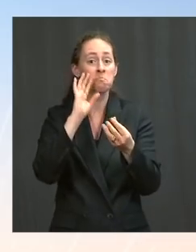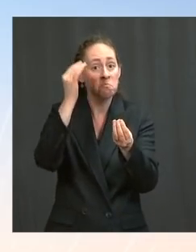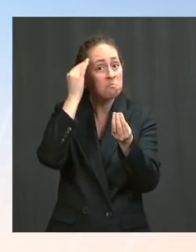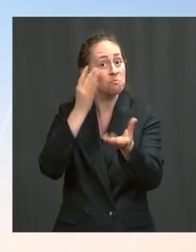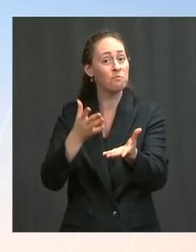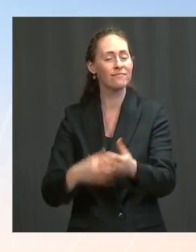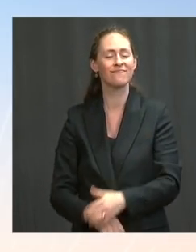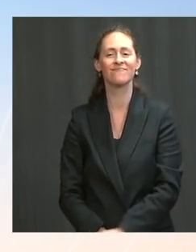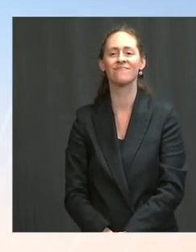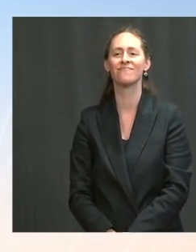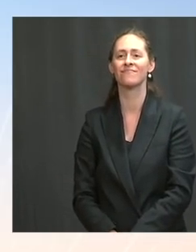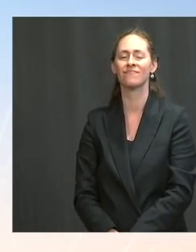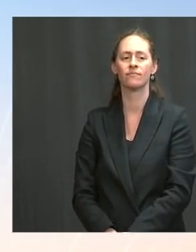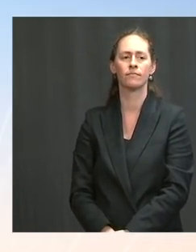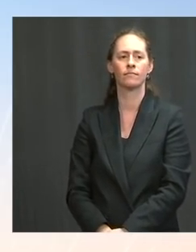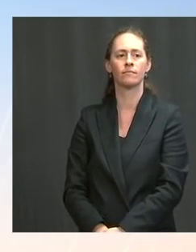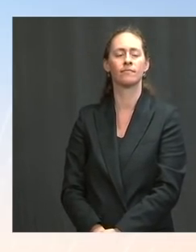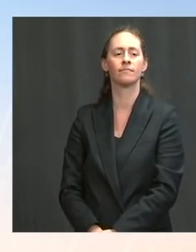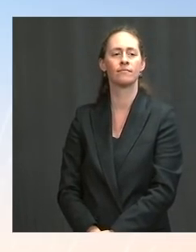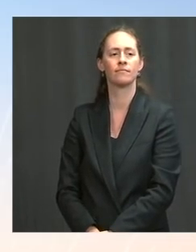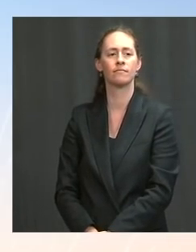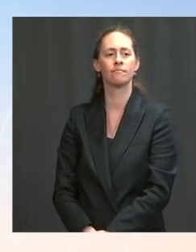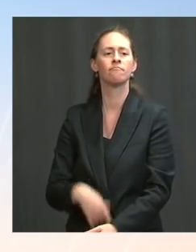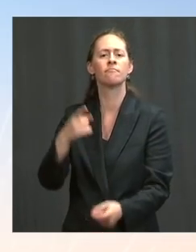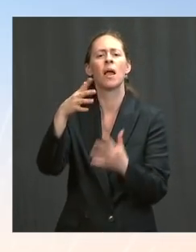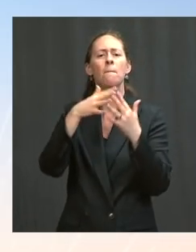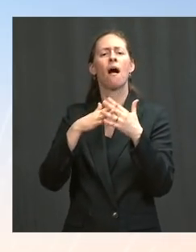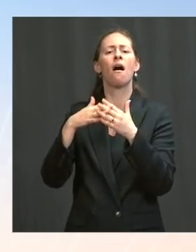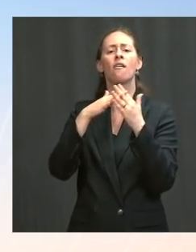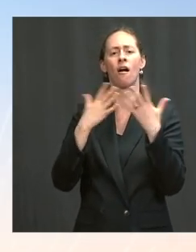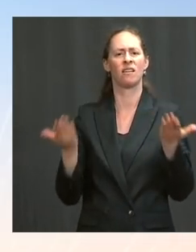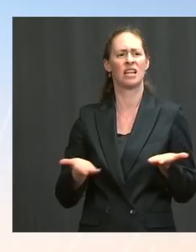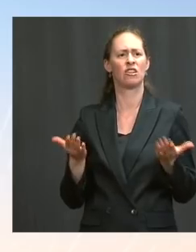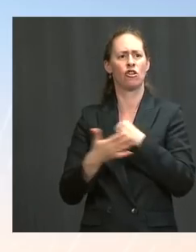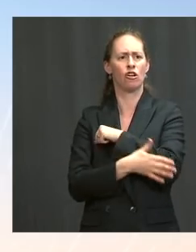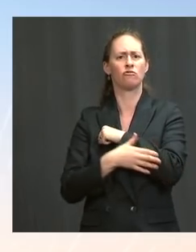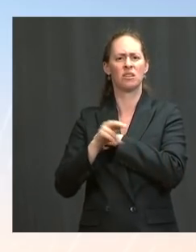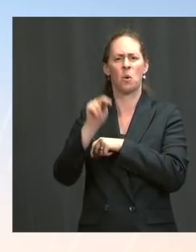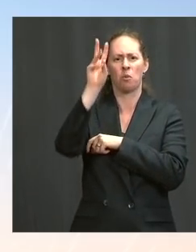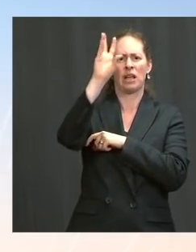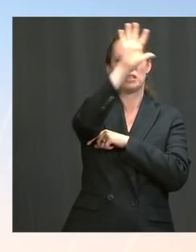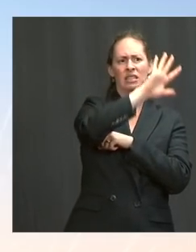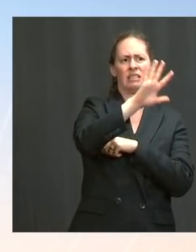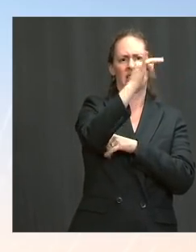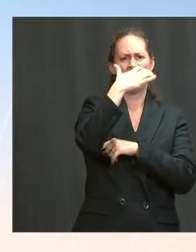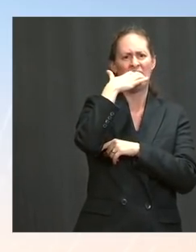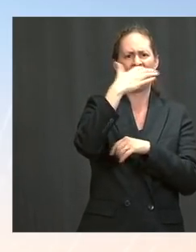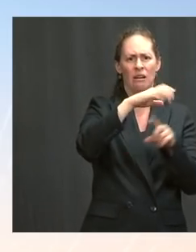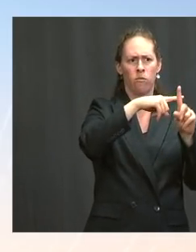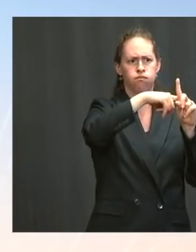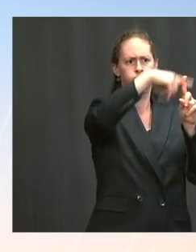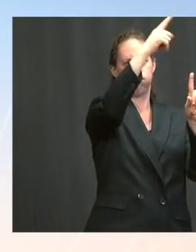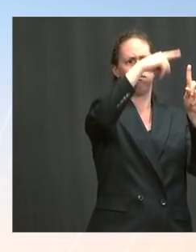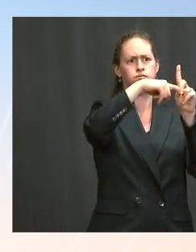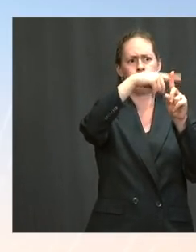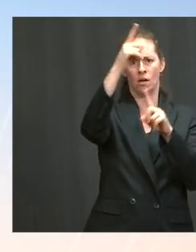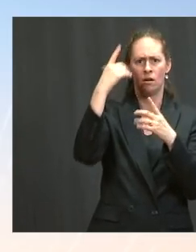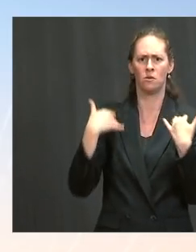The Press: Americans in the Northwest are suffering through a record-breaking heatwave right now. You know, what's the President's message on climate to those who say he's not doing enough,